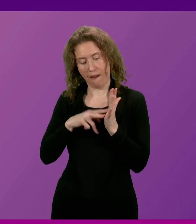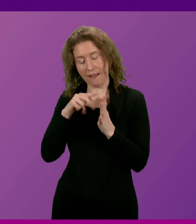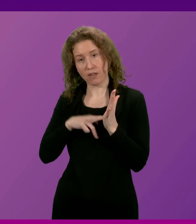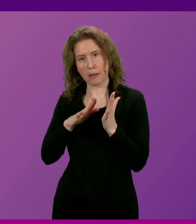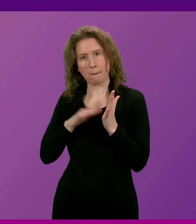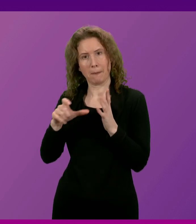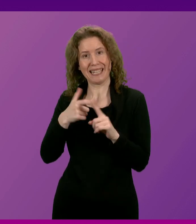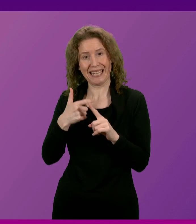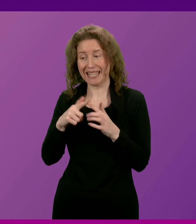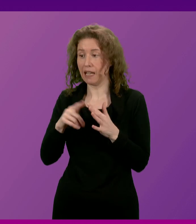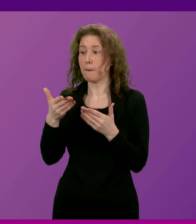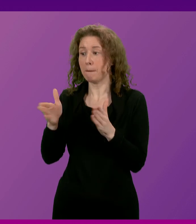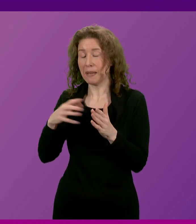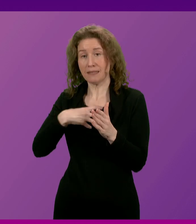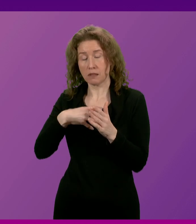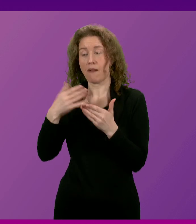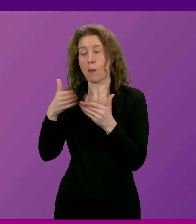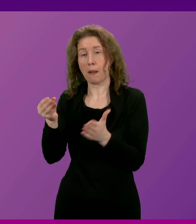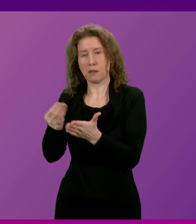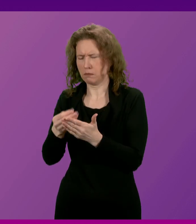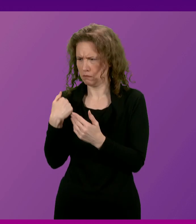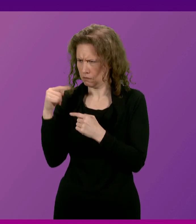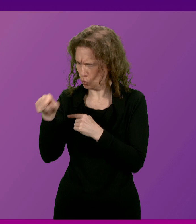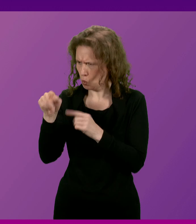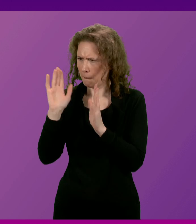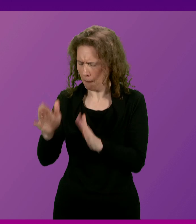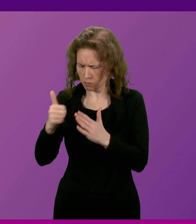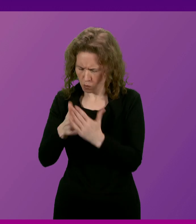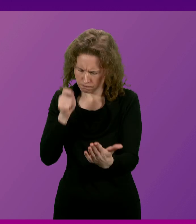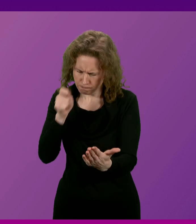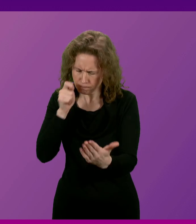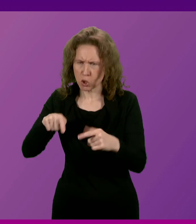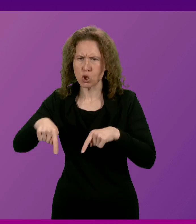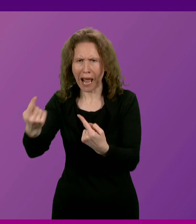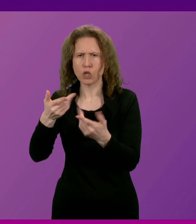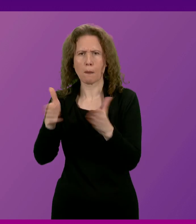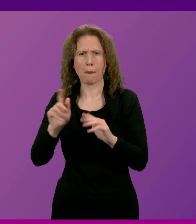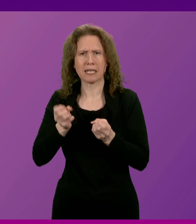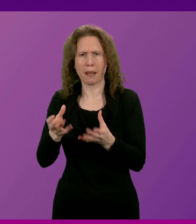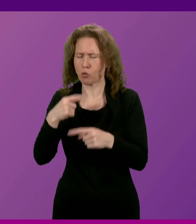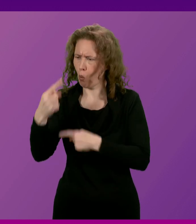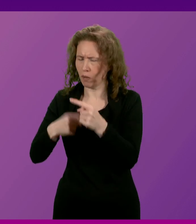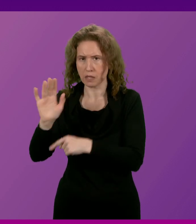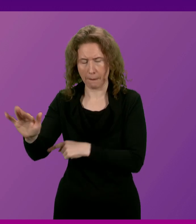Public Finance, has a mandate from me to challenge public expenditure at all times. Secondly,